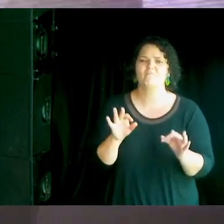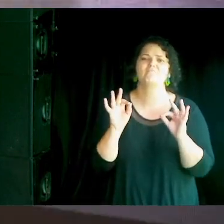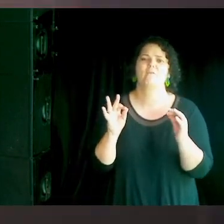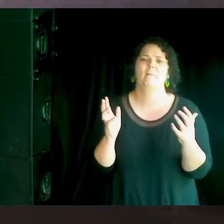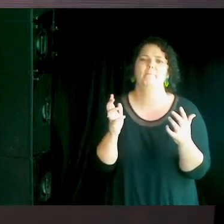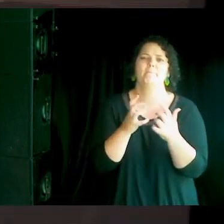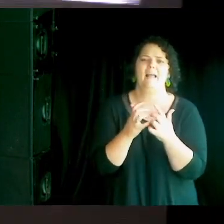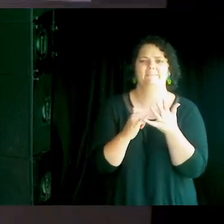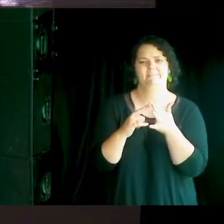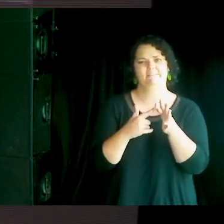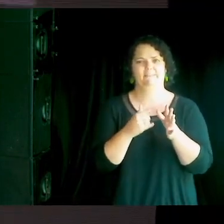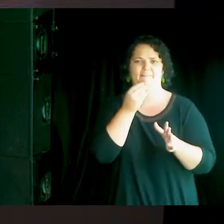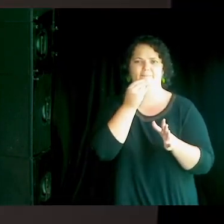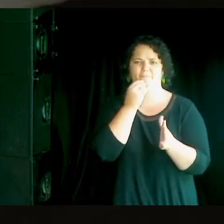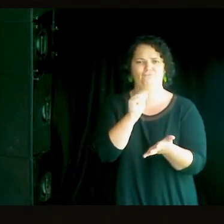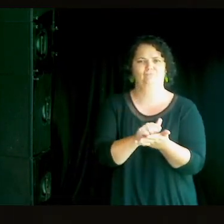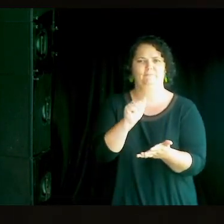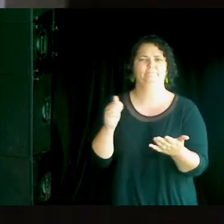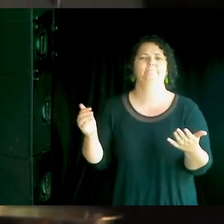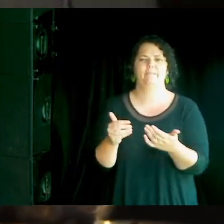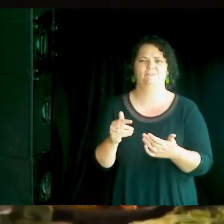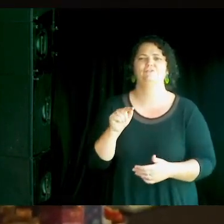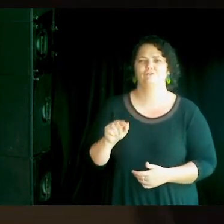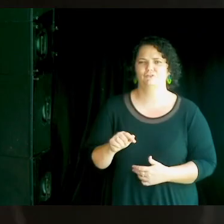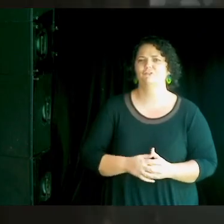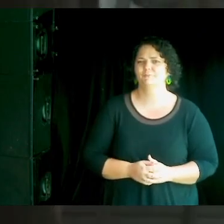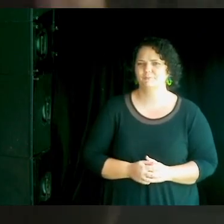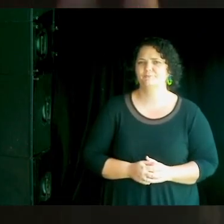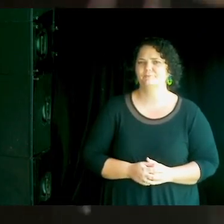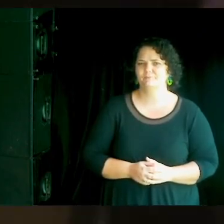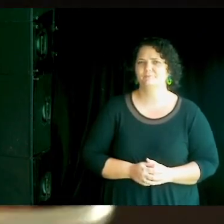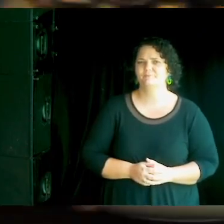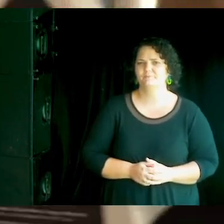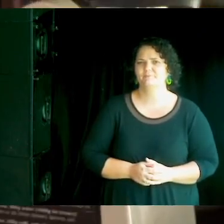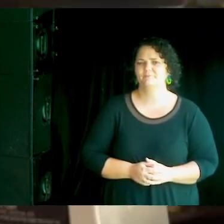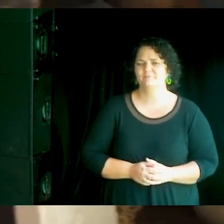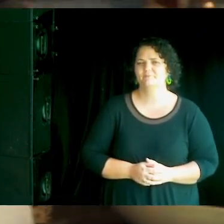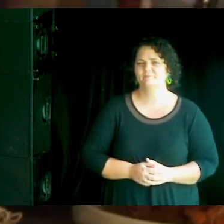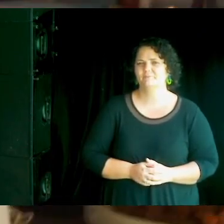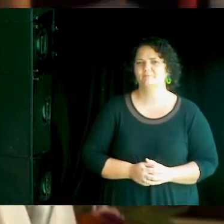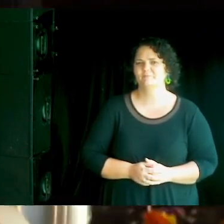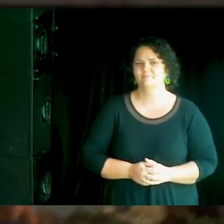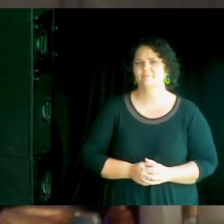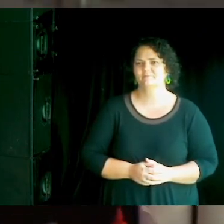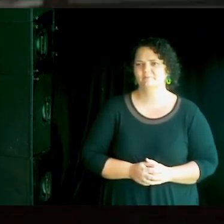so this is how I actually serve my Singapore chili crab so here you are and then while I'm doing that